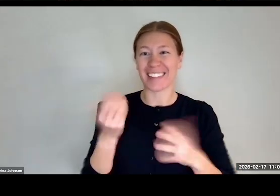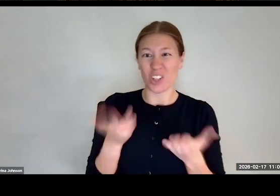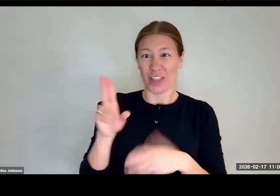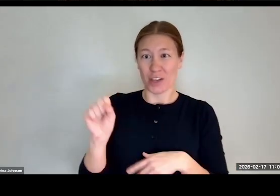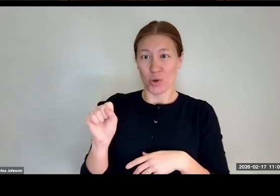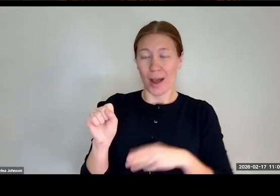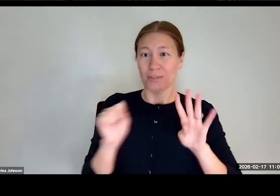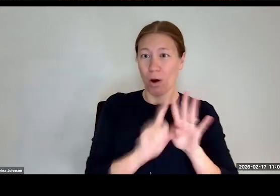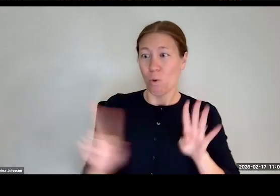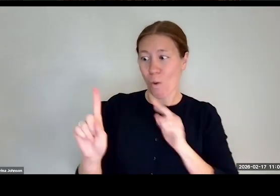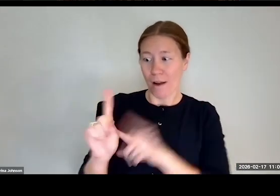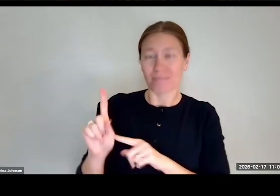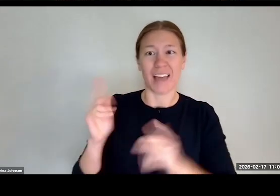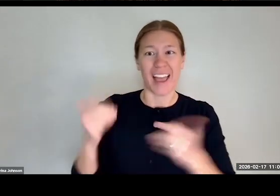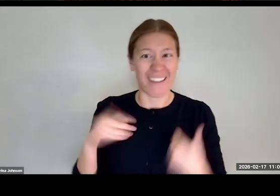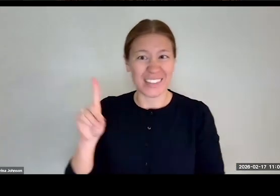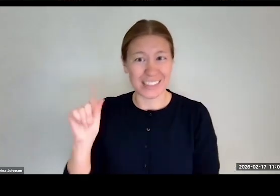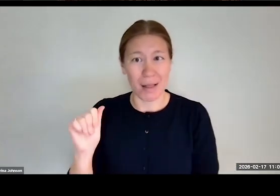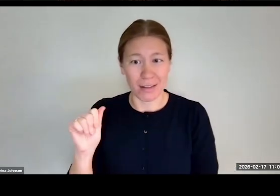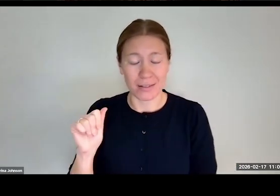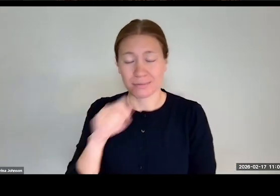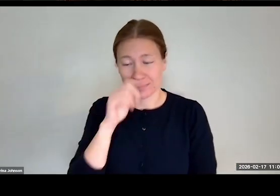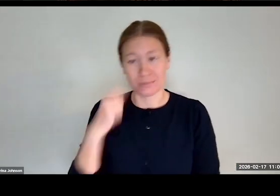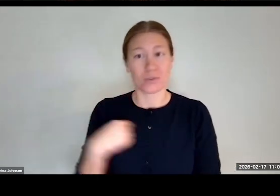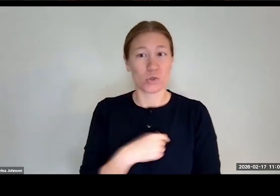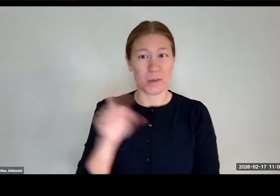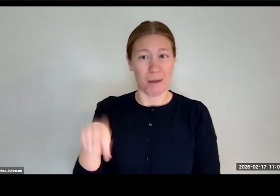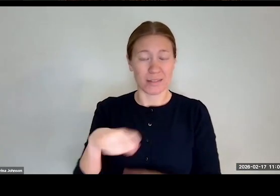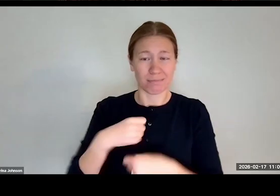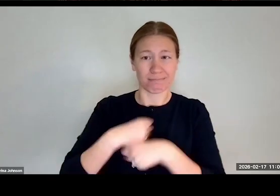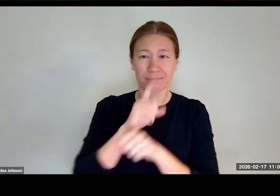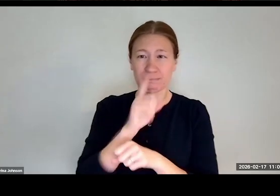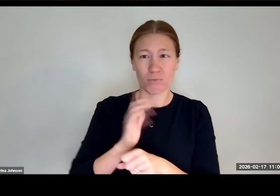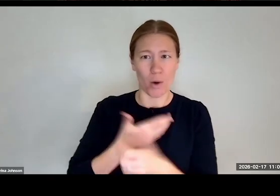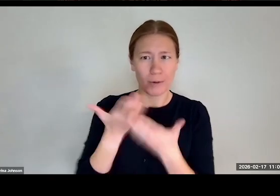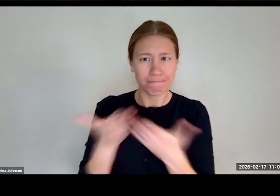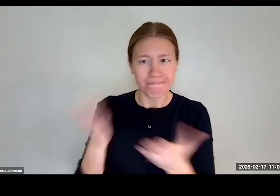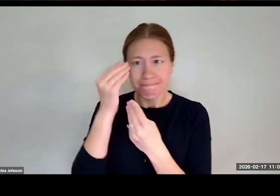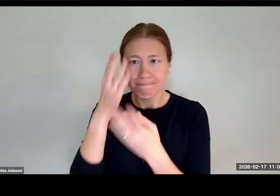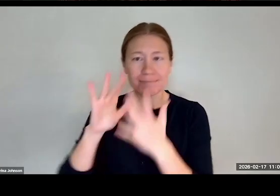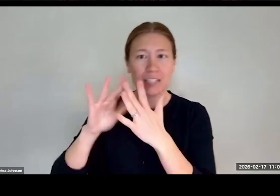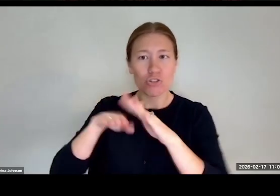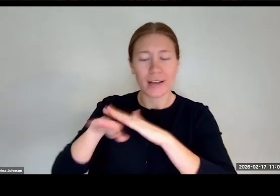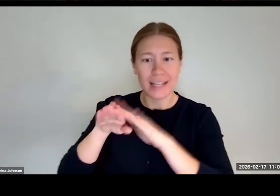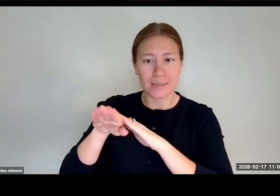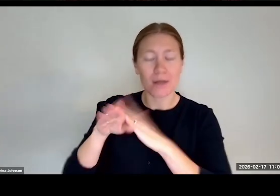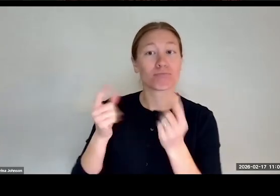with a disability. And so if we make sure our things are digitally accessible, what that's going to do is it's going to help us attract